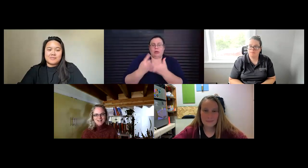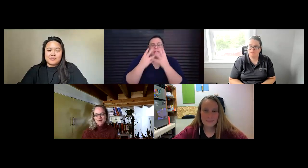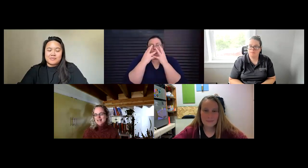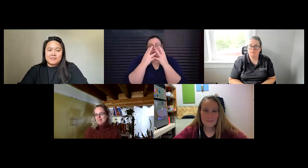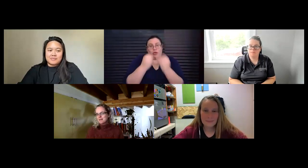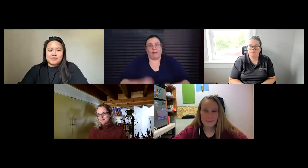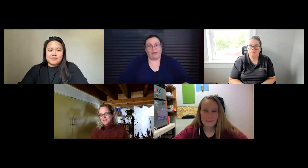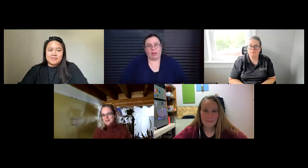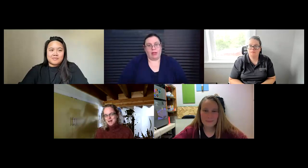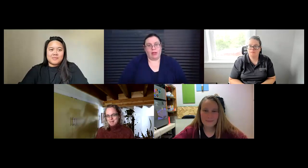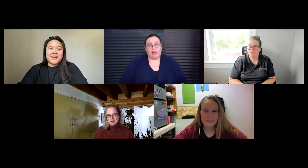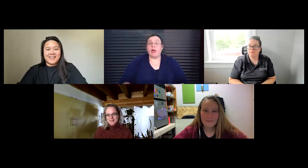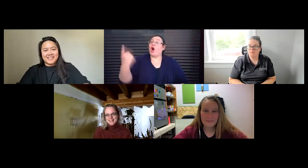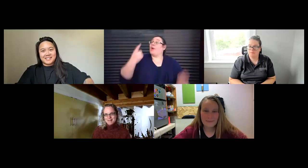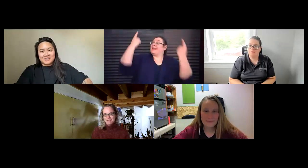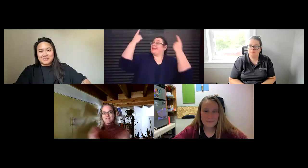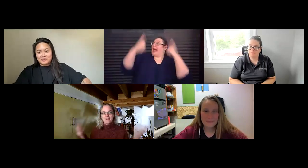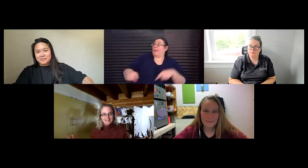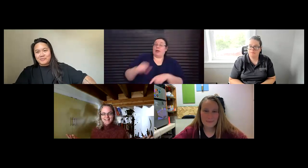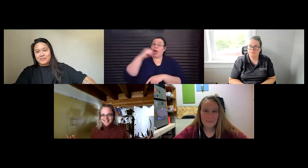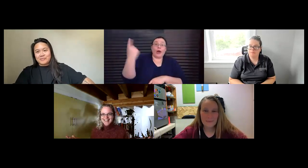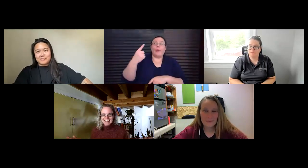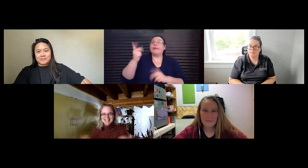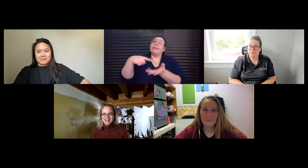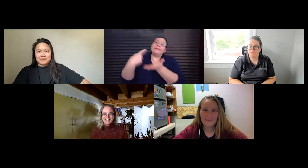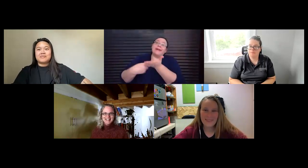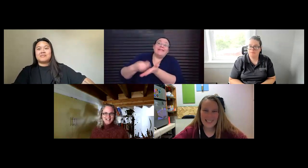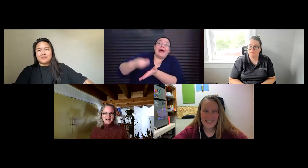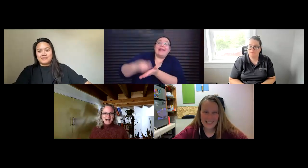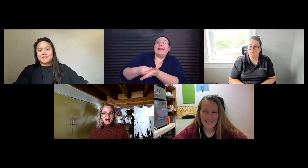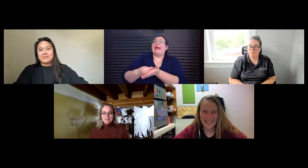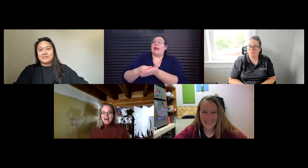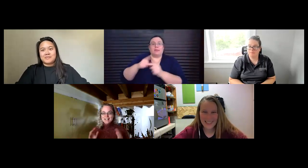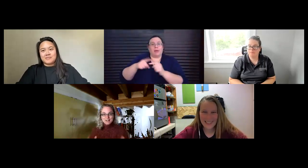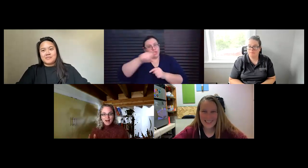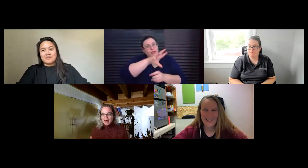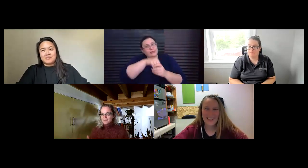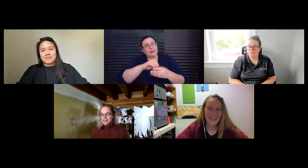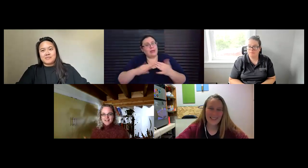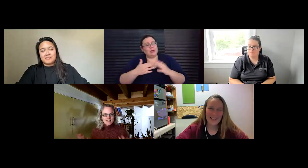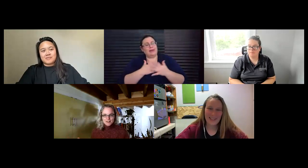It doesn't always happen when you talk about funding.